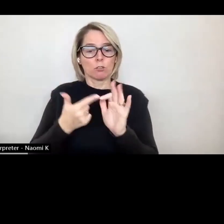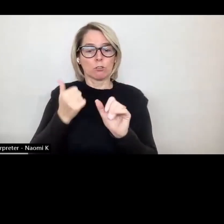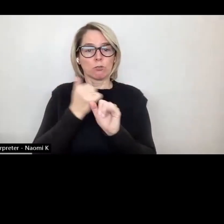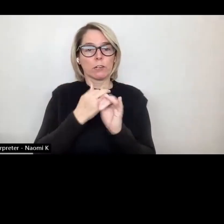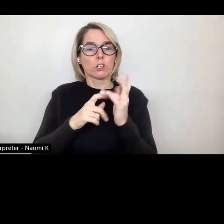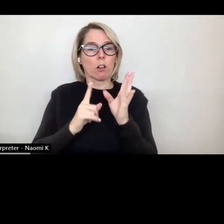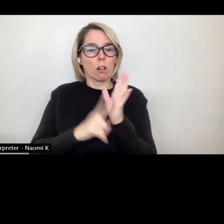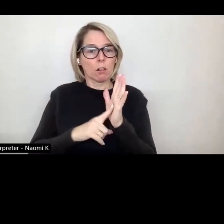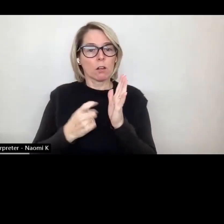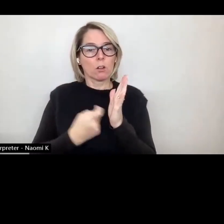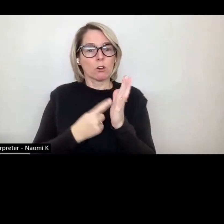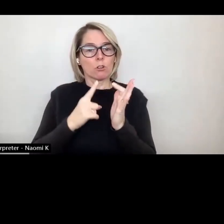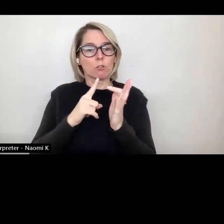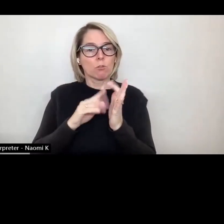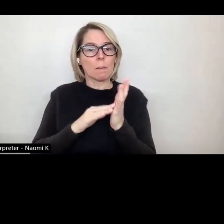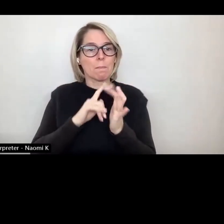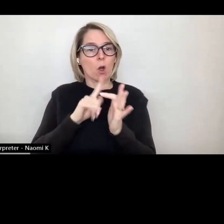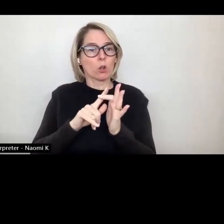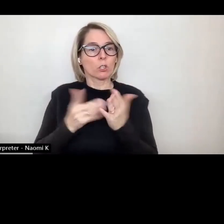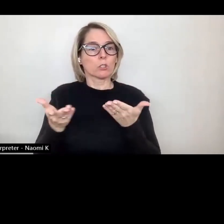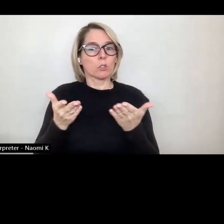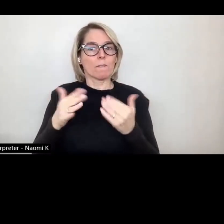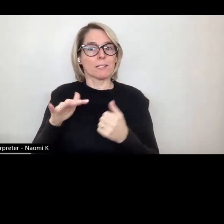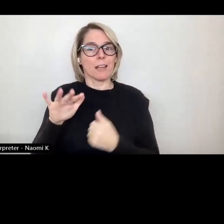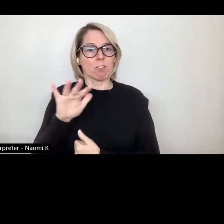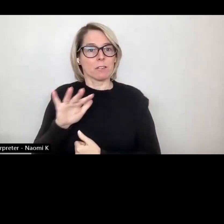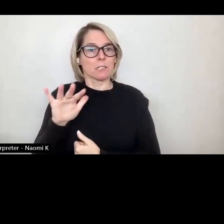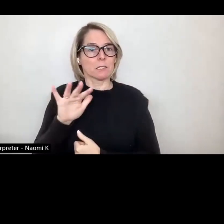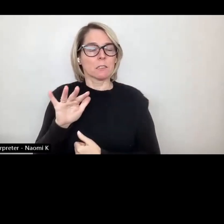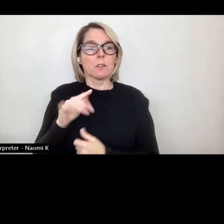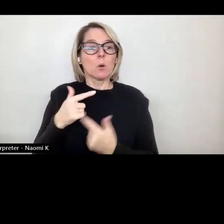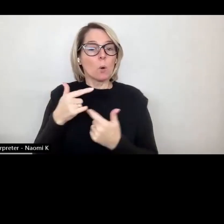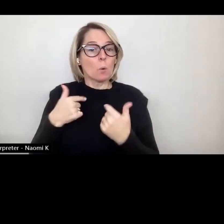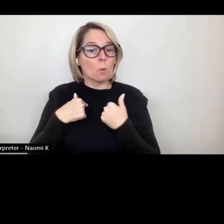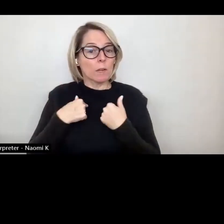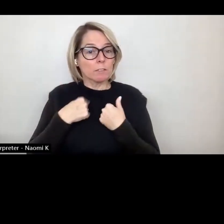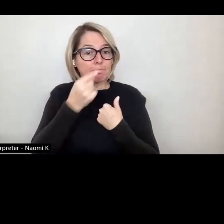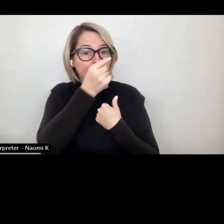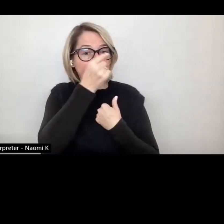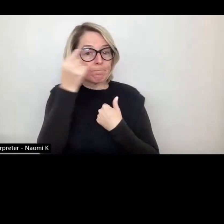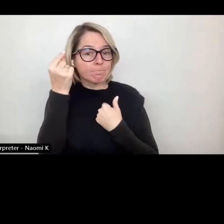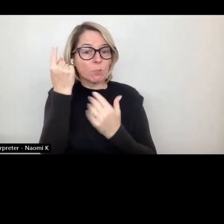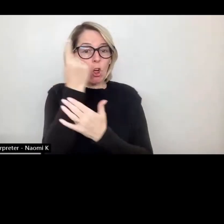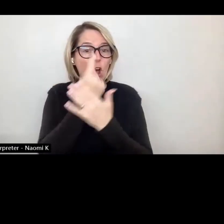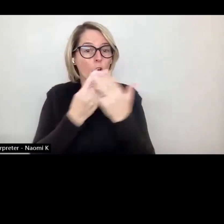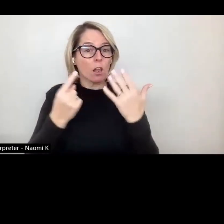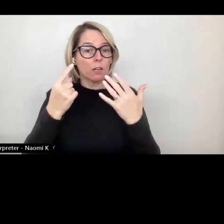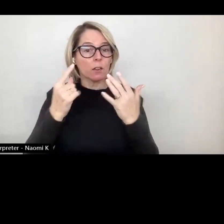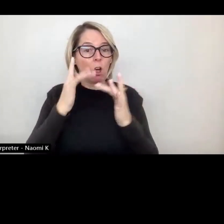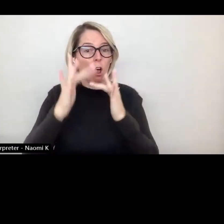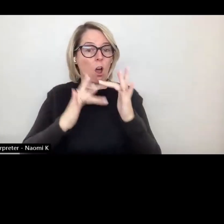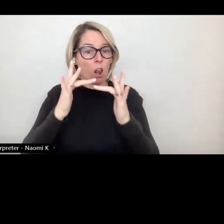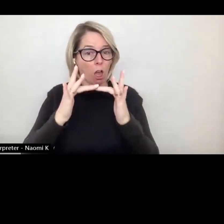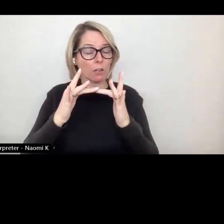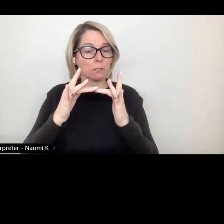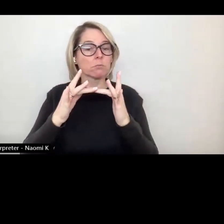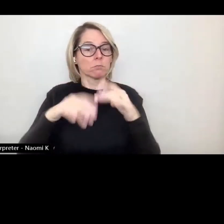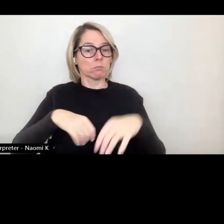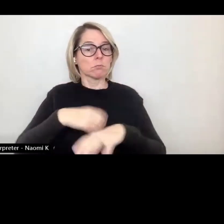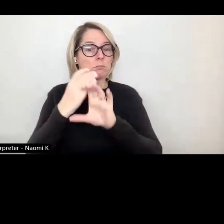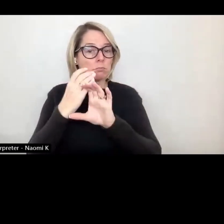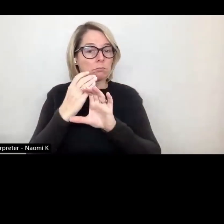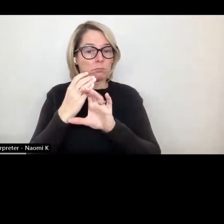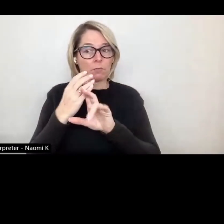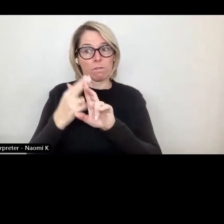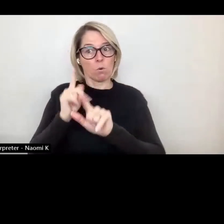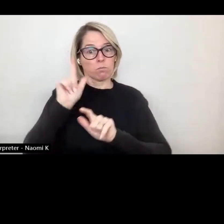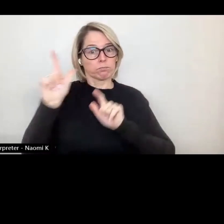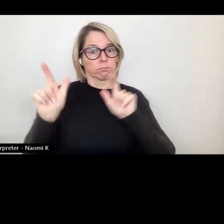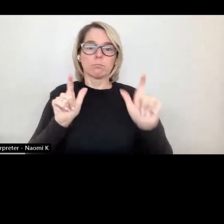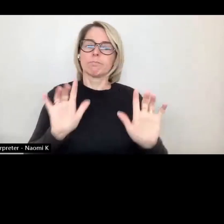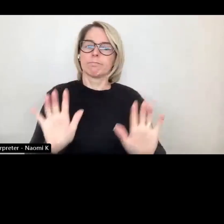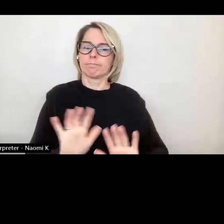And we are not intending that only digital services are available to people who are living outside of metropolitan areas.